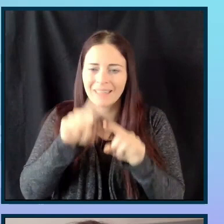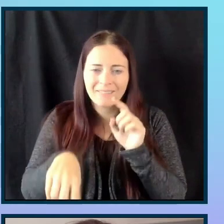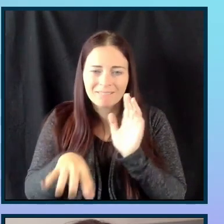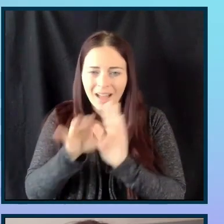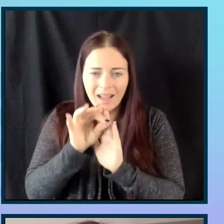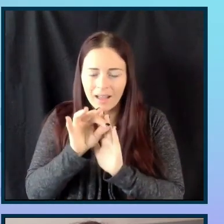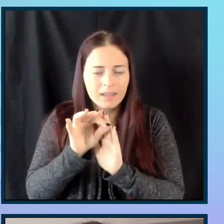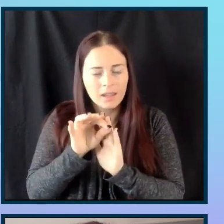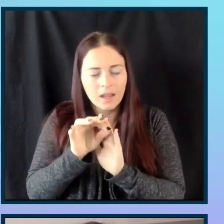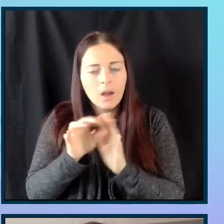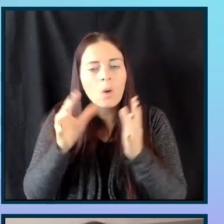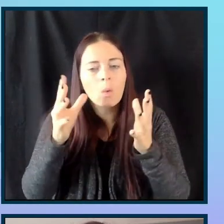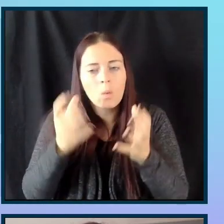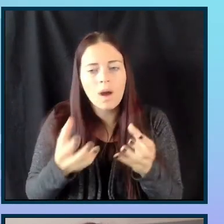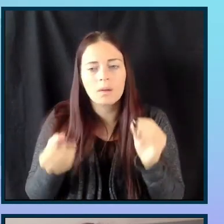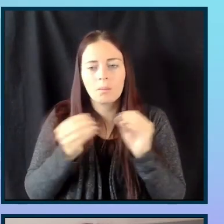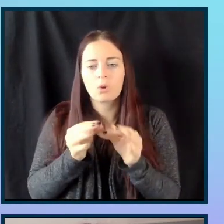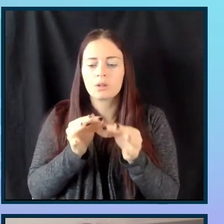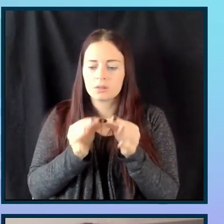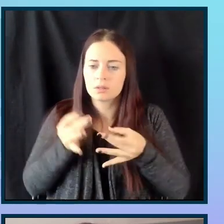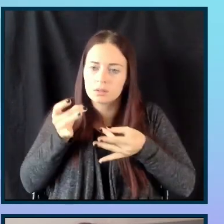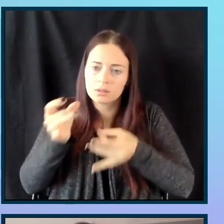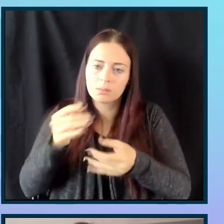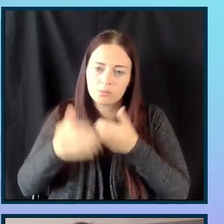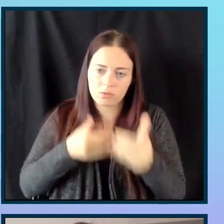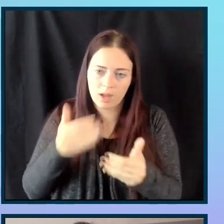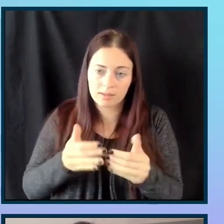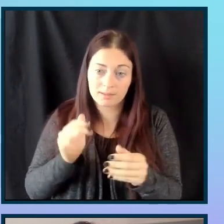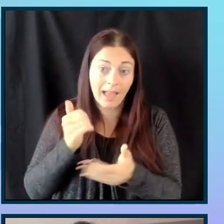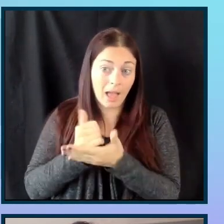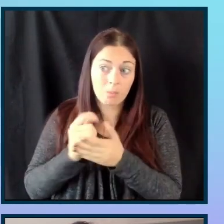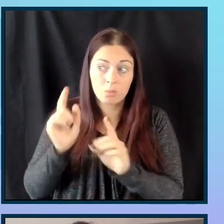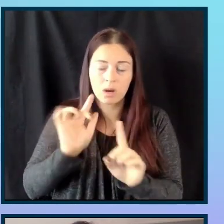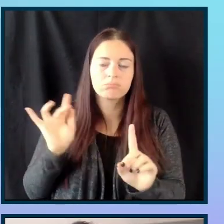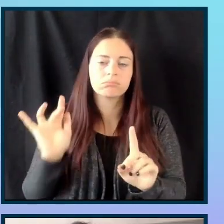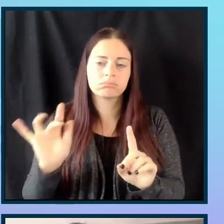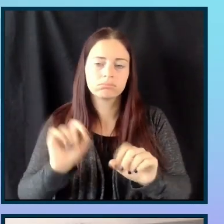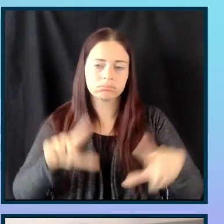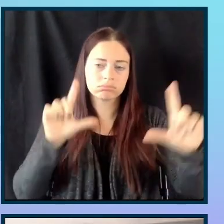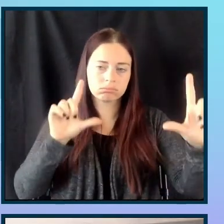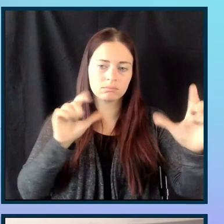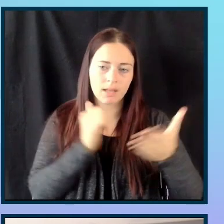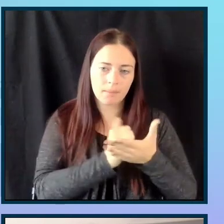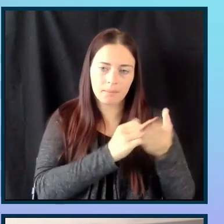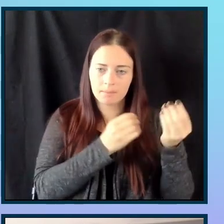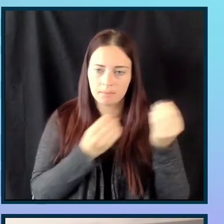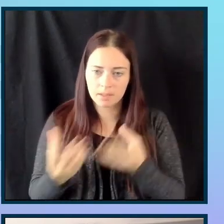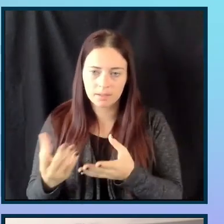So how to test? You find help mechanisms including links to help pages